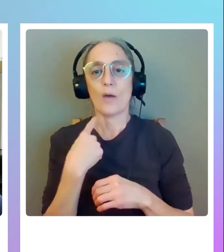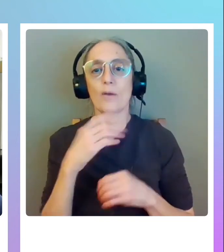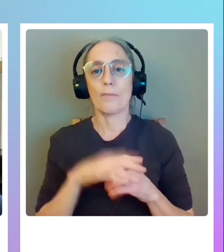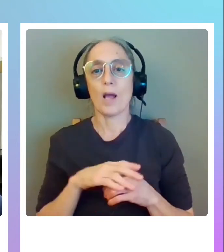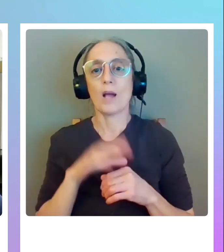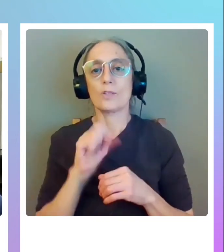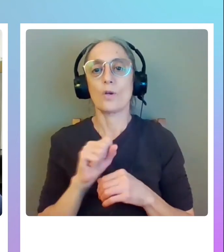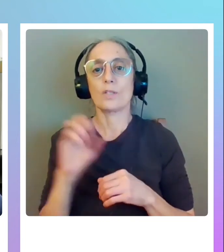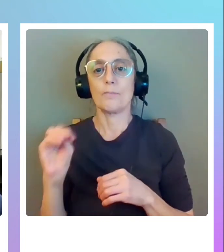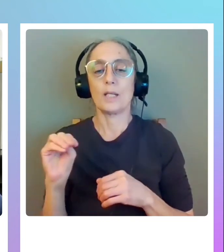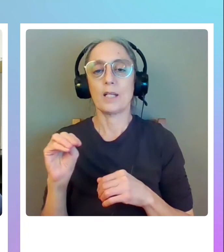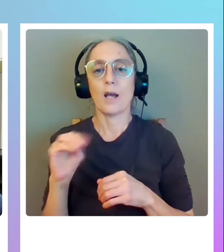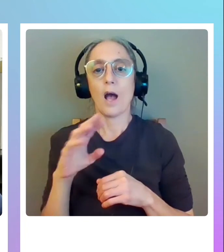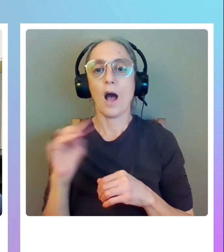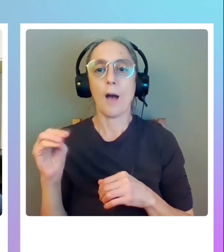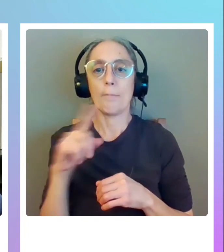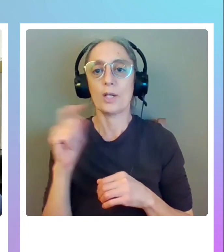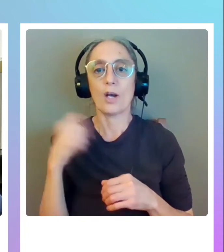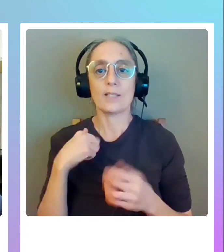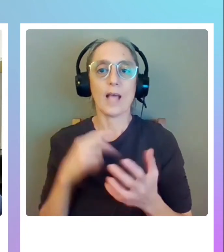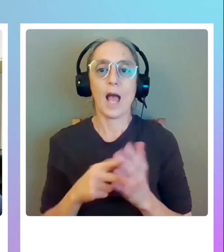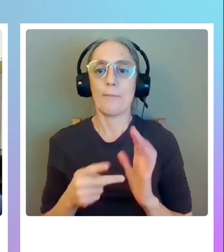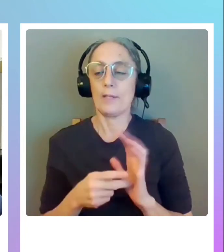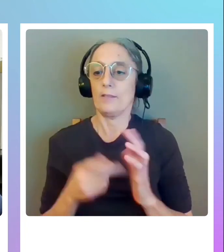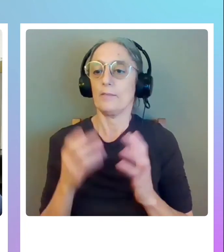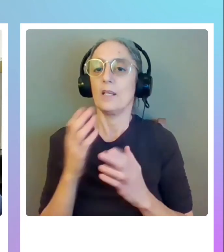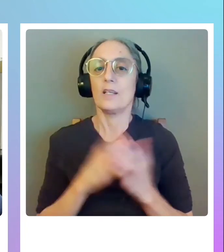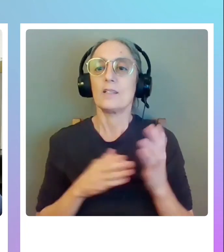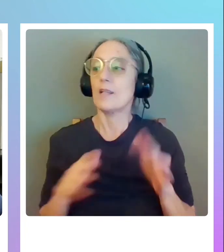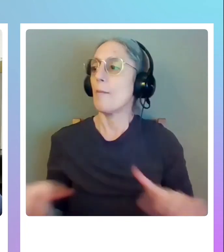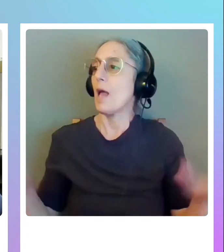Because I mean, there are some out there but I don't think I think that's